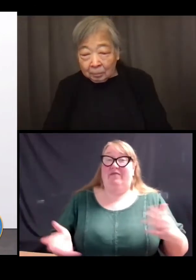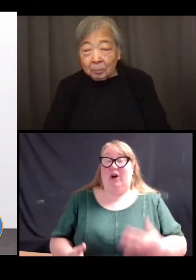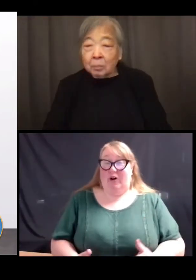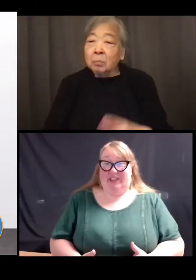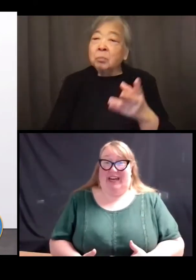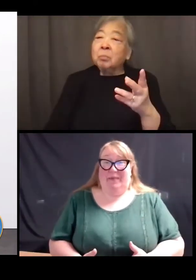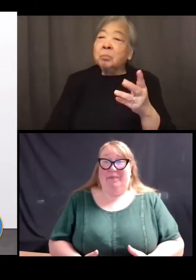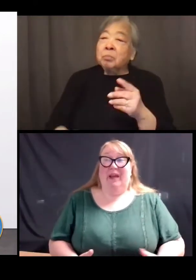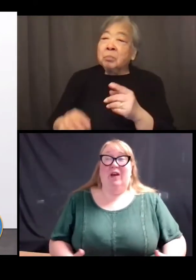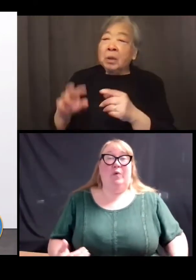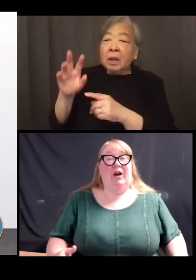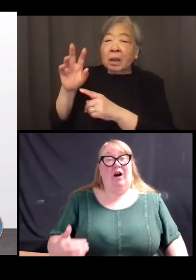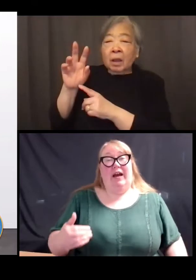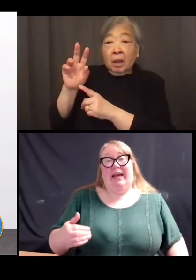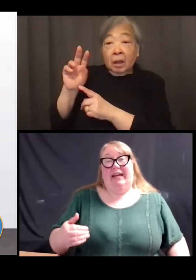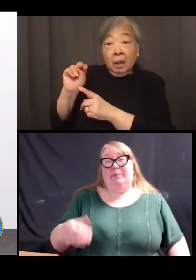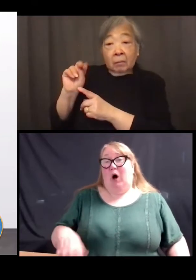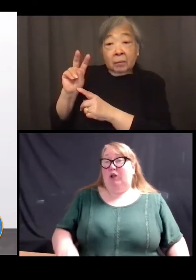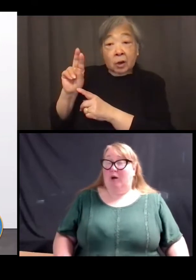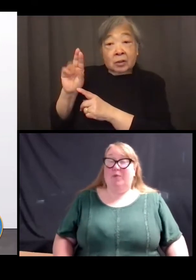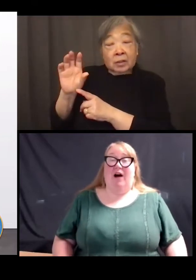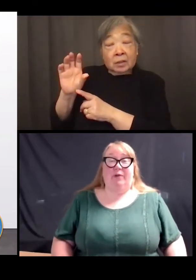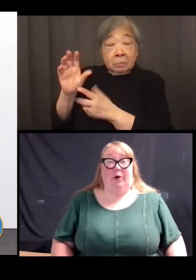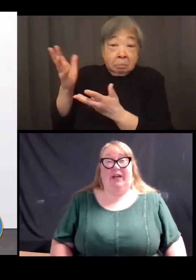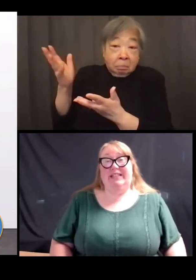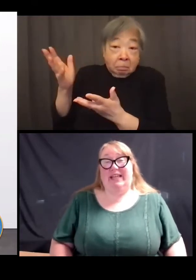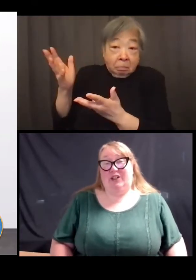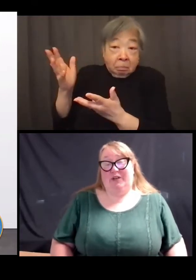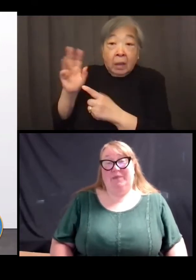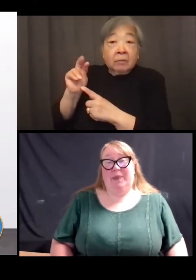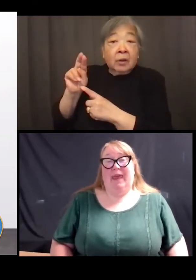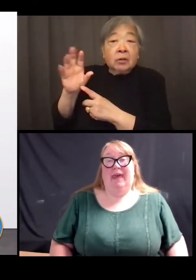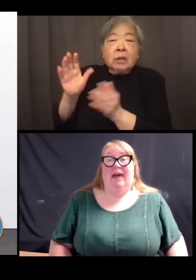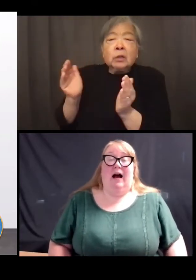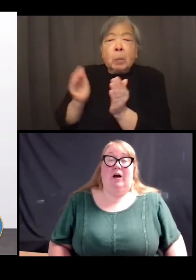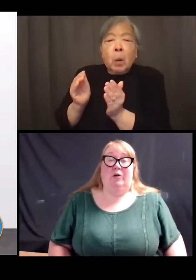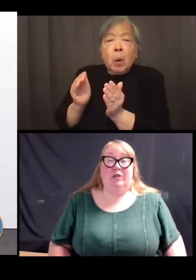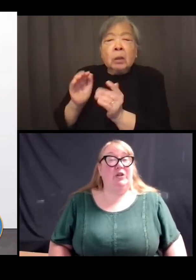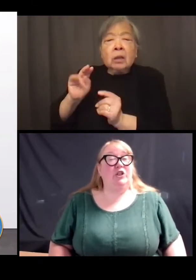NVRC we are a small nonprofit organization whose mission